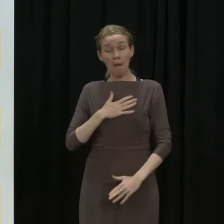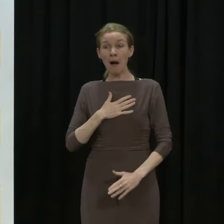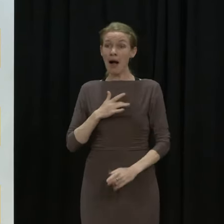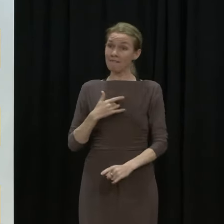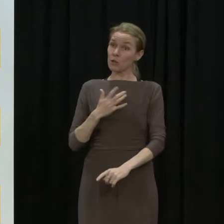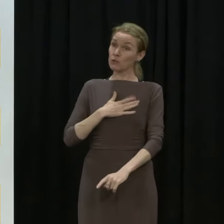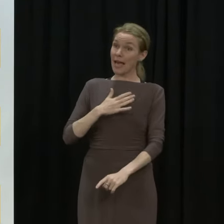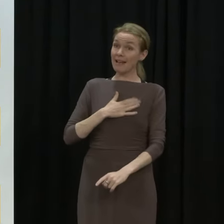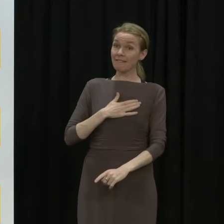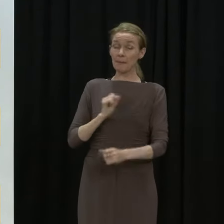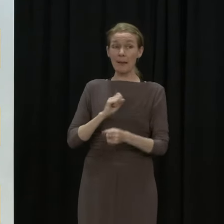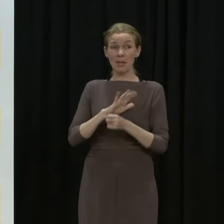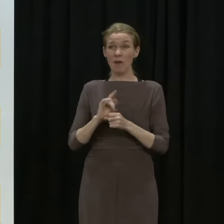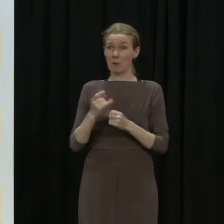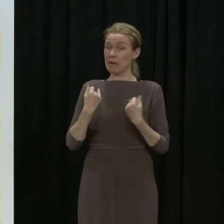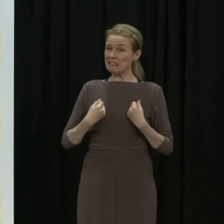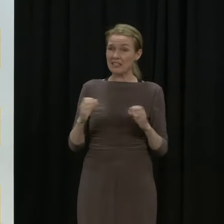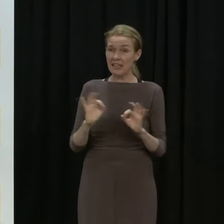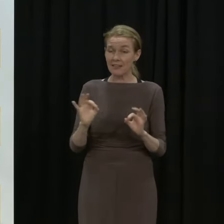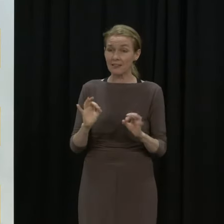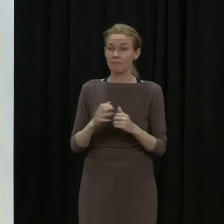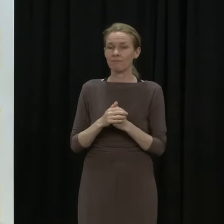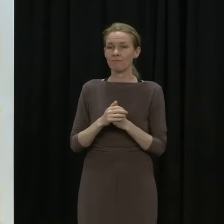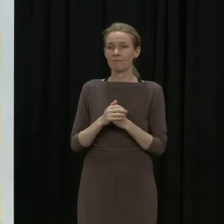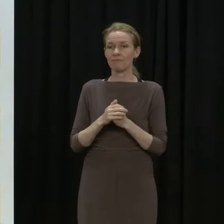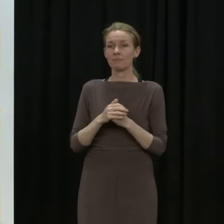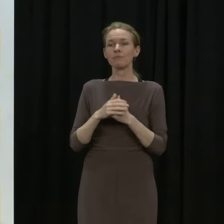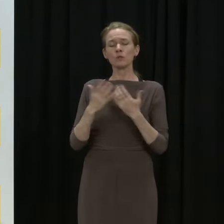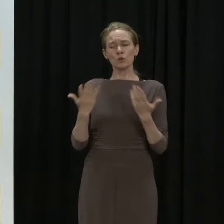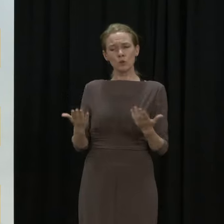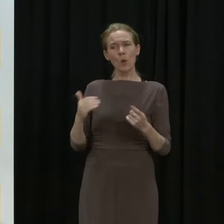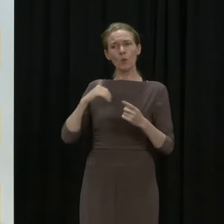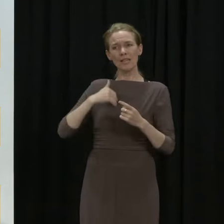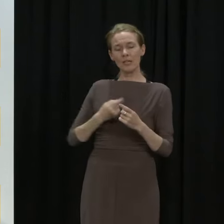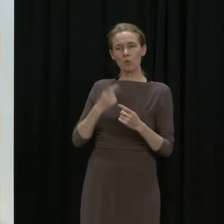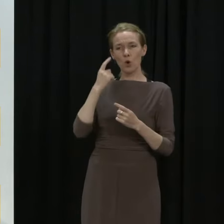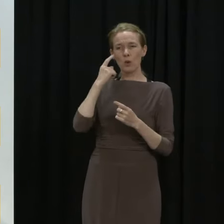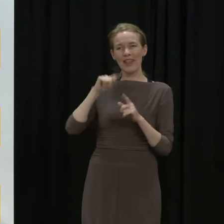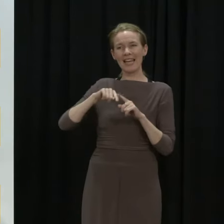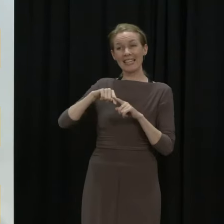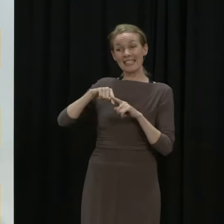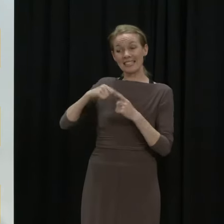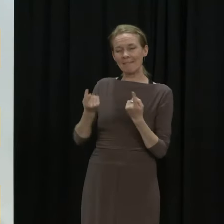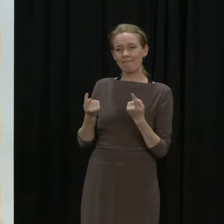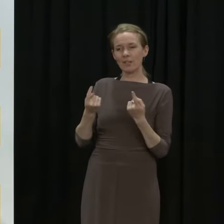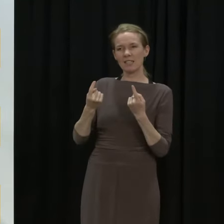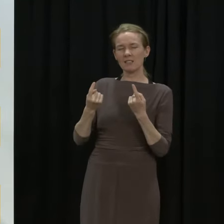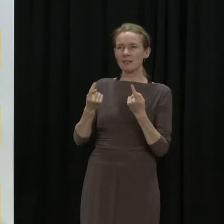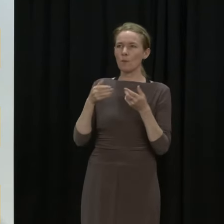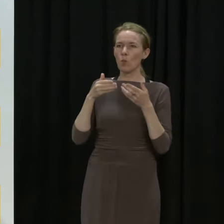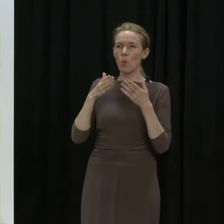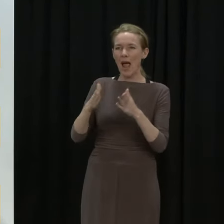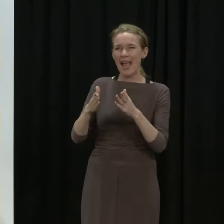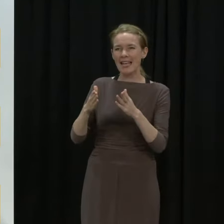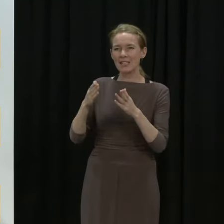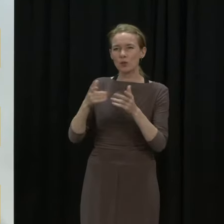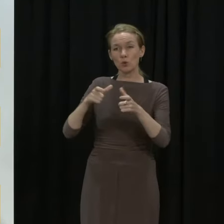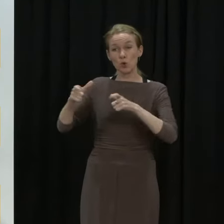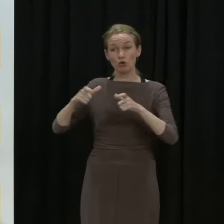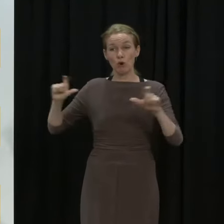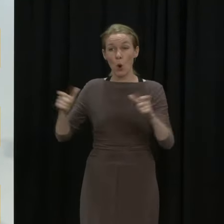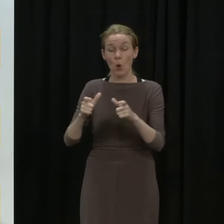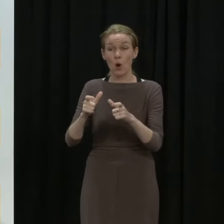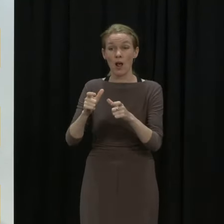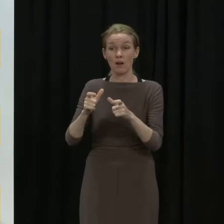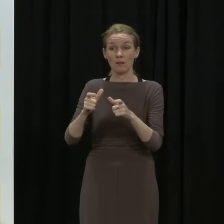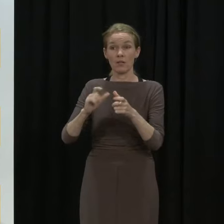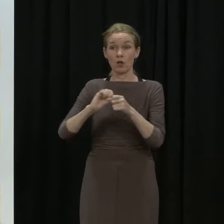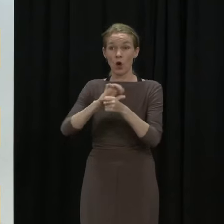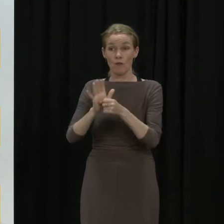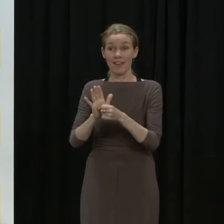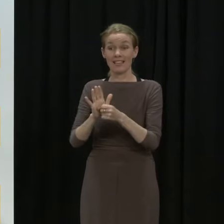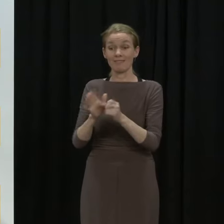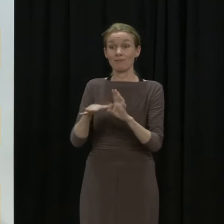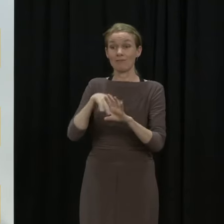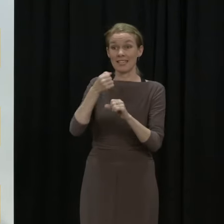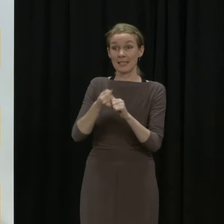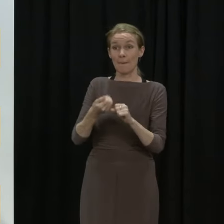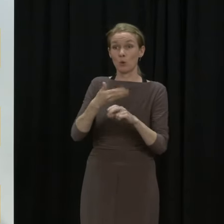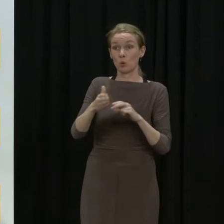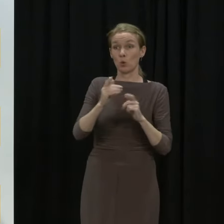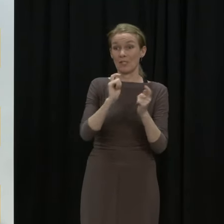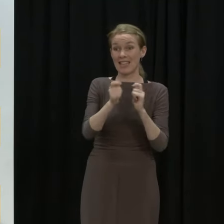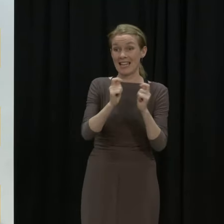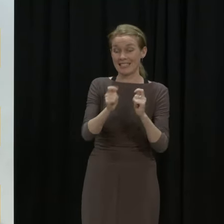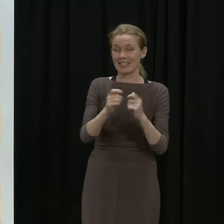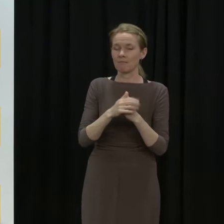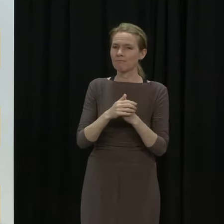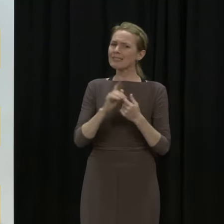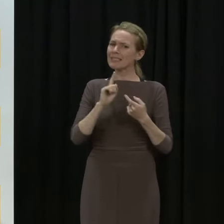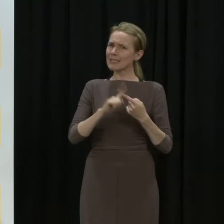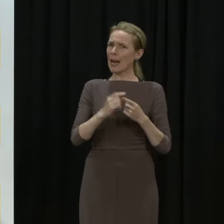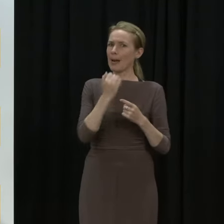That is good news, it might